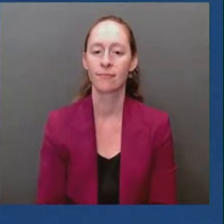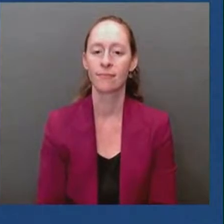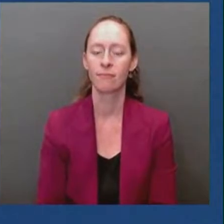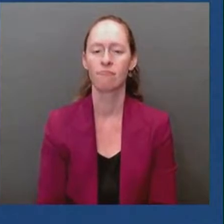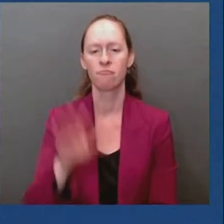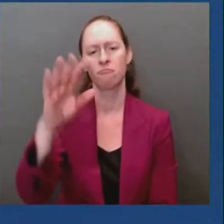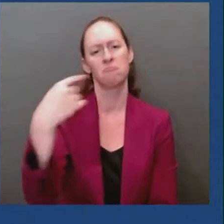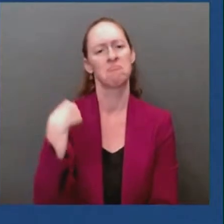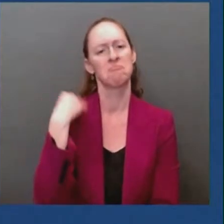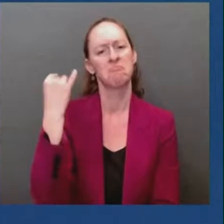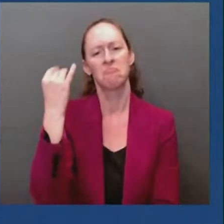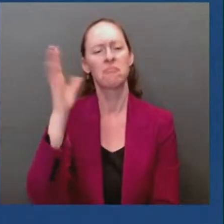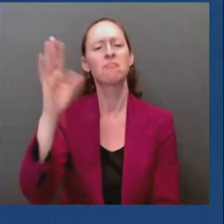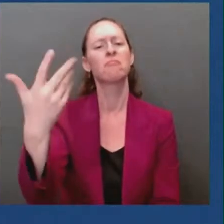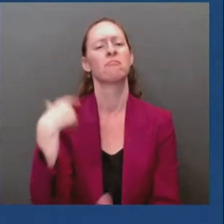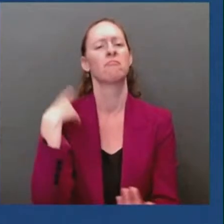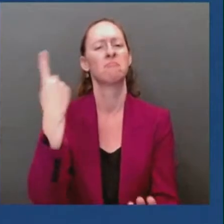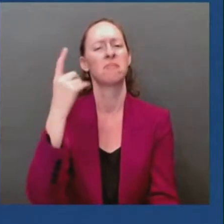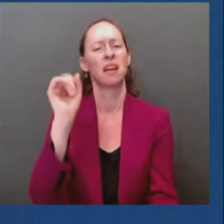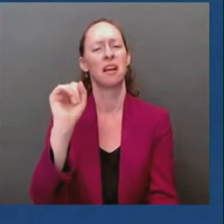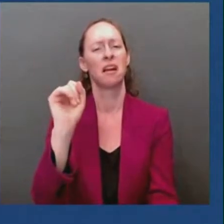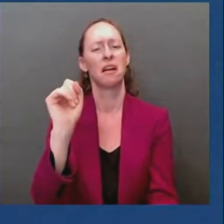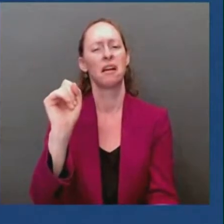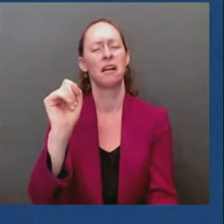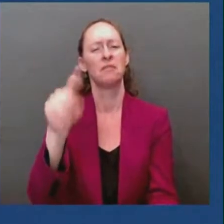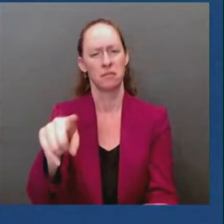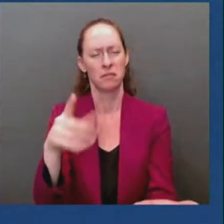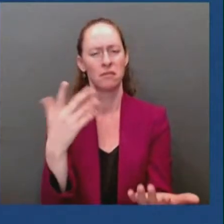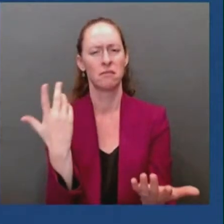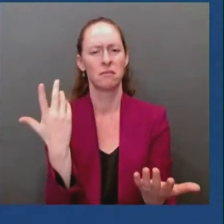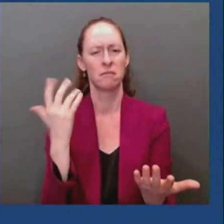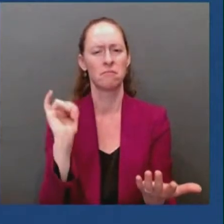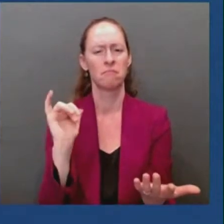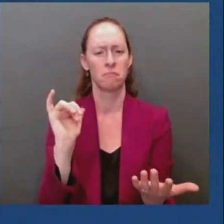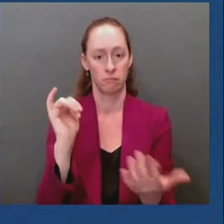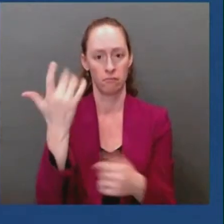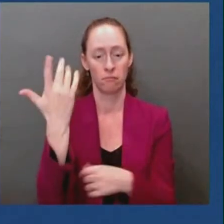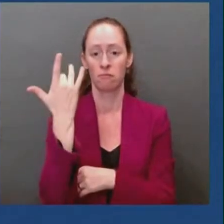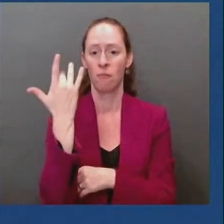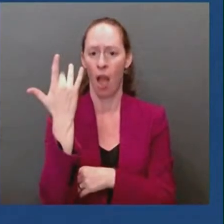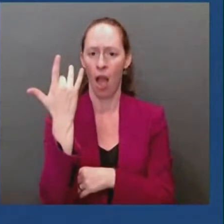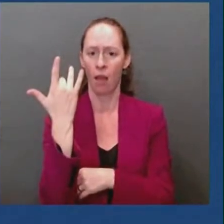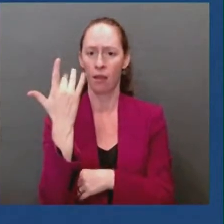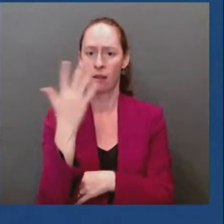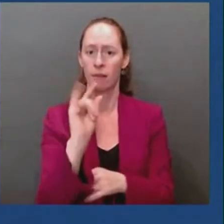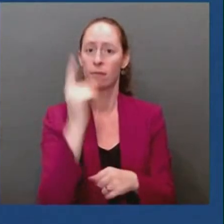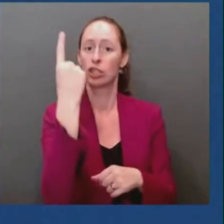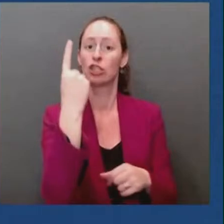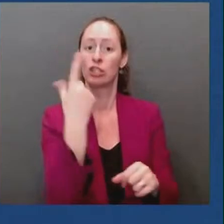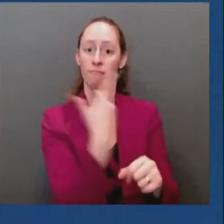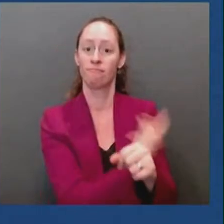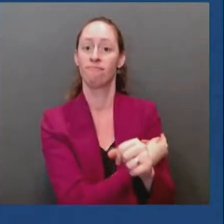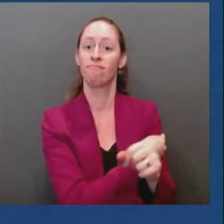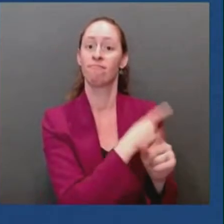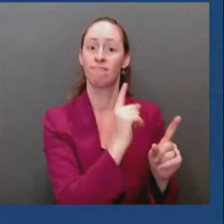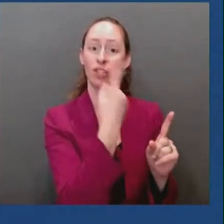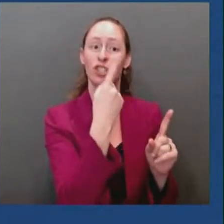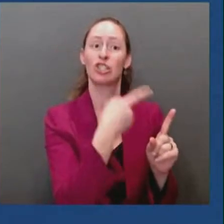TAKING MY QUESTION. FOLLOWING UP ON DR. FAUCI'S OPENING REMARKS, CAN WE ADDRESS